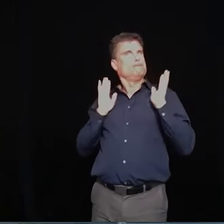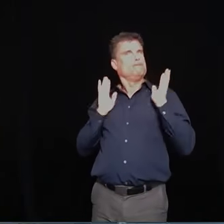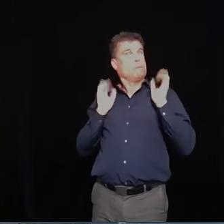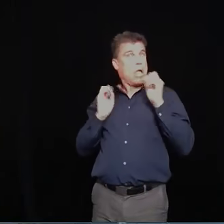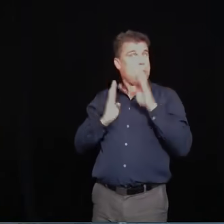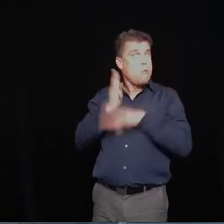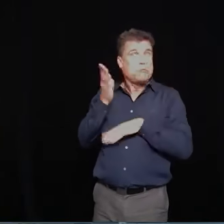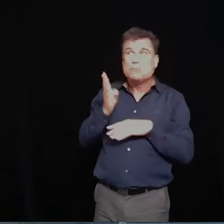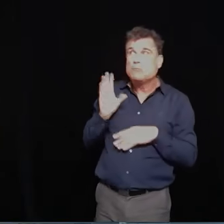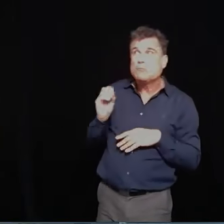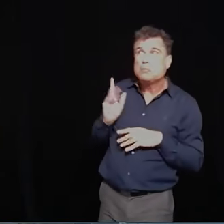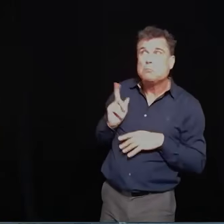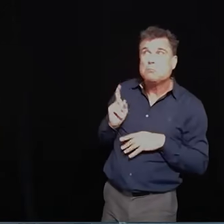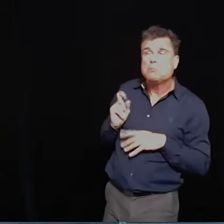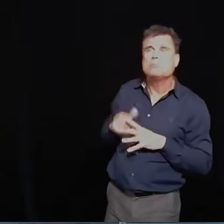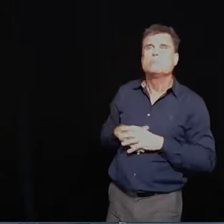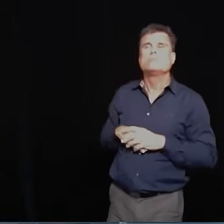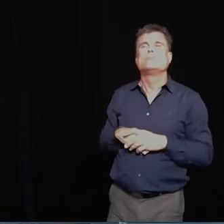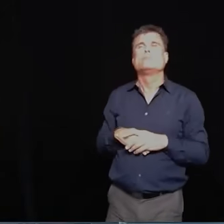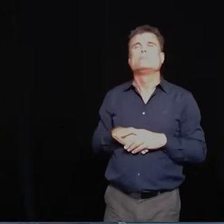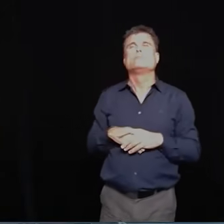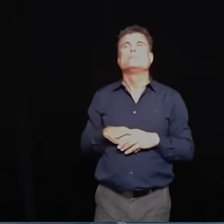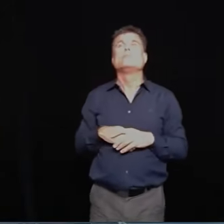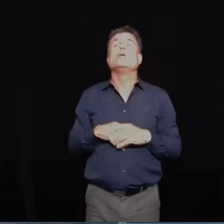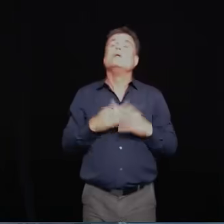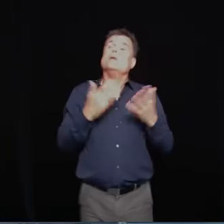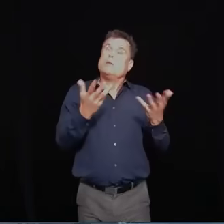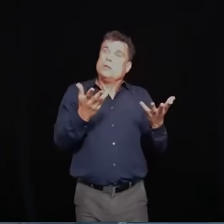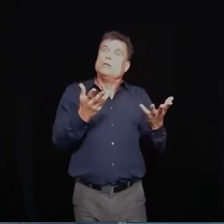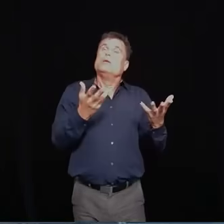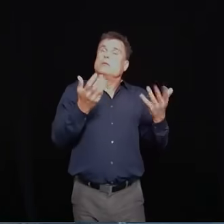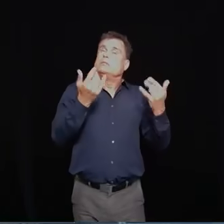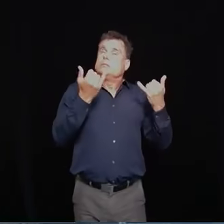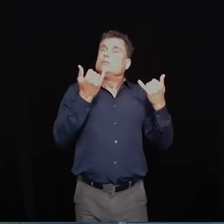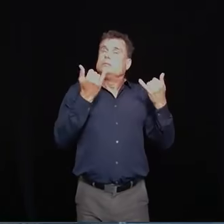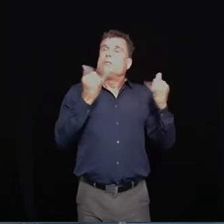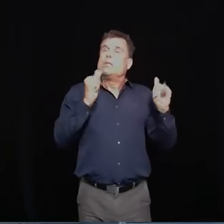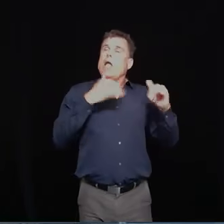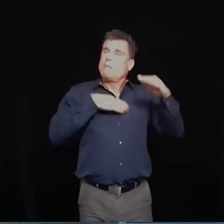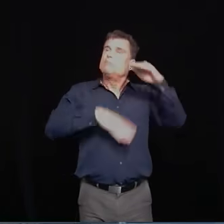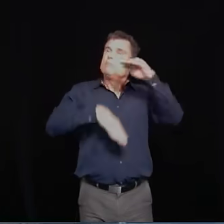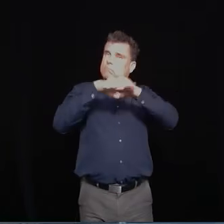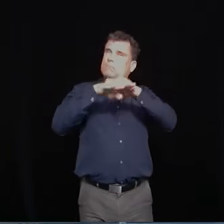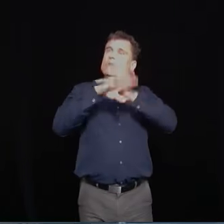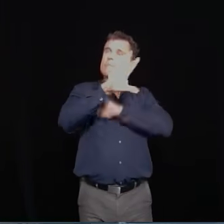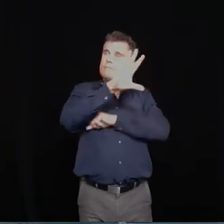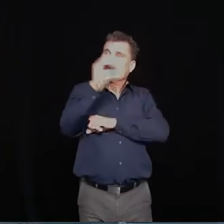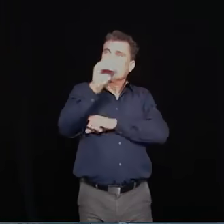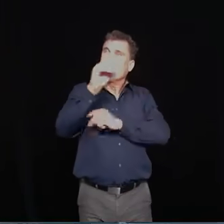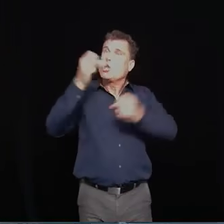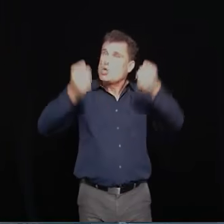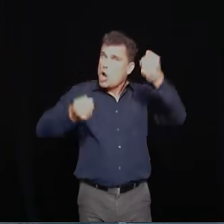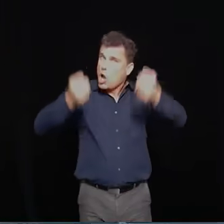prevent respiratory transmission. Keeping distance from people wearing masks we cannot do that and hand hygiene is incredibly important. How many more vaccinations to beget?